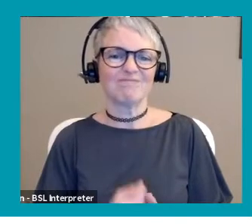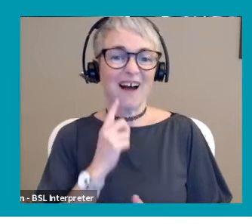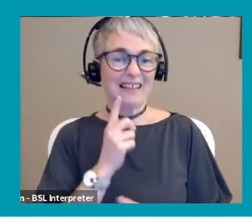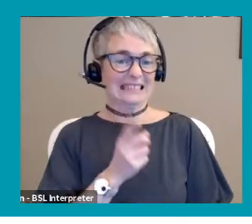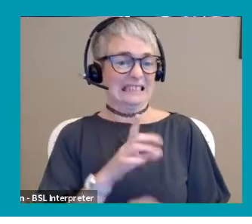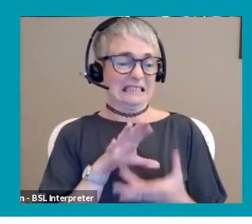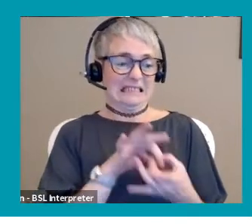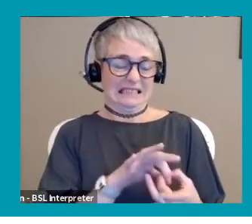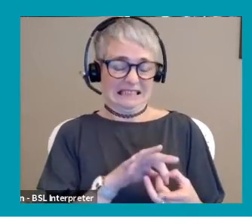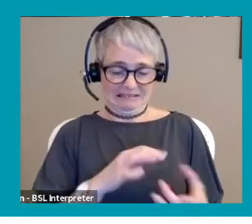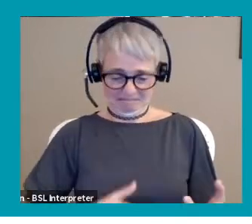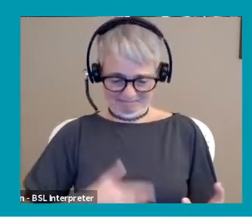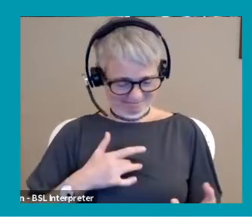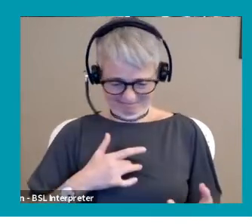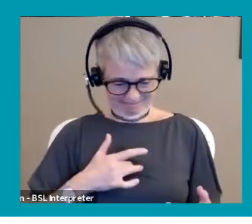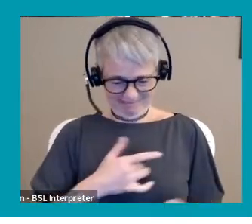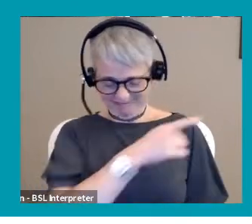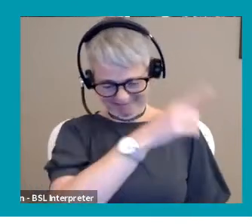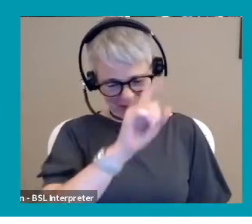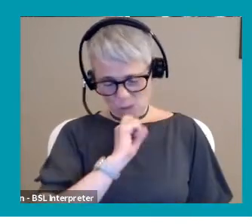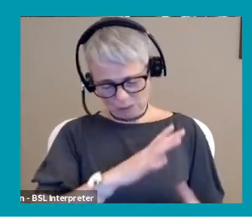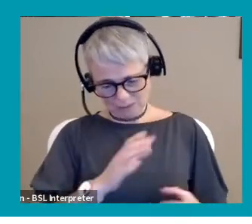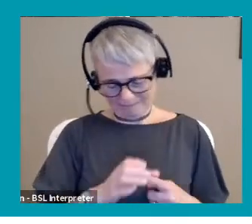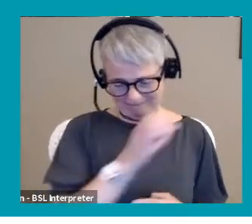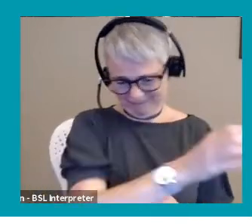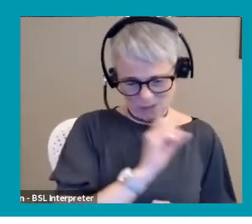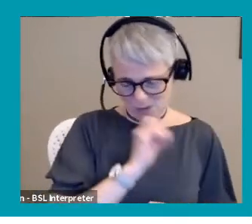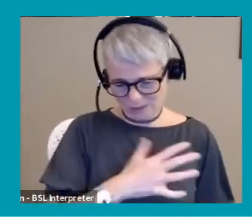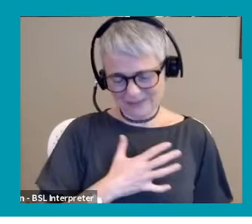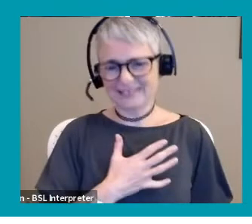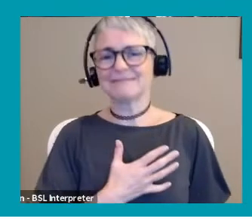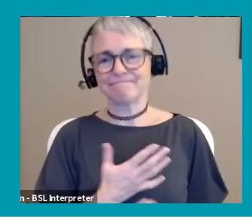Knowing your value and knowing what your values are and things that are